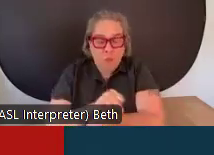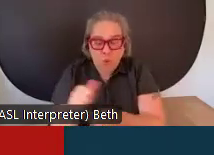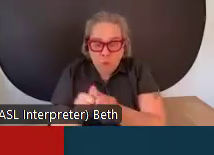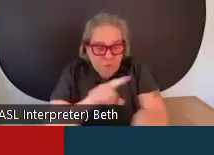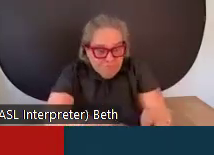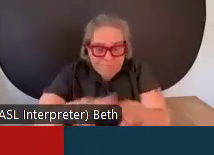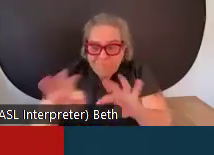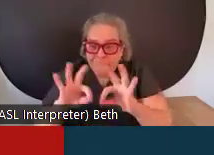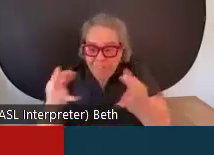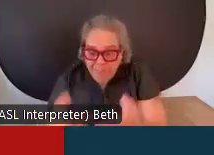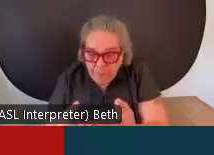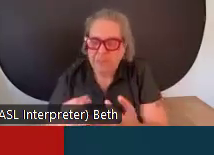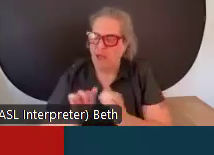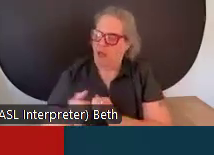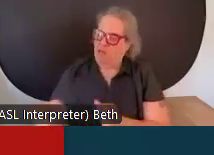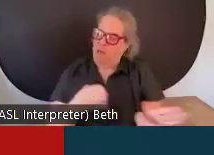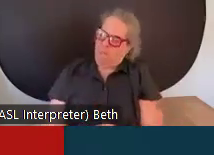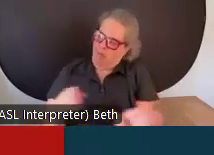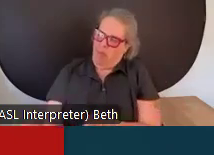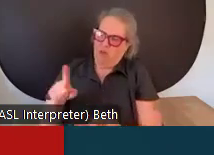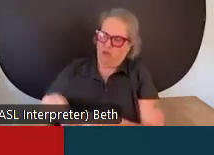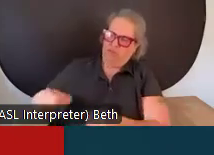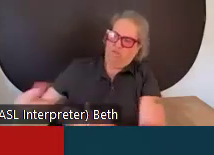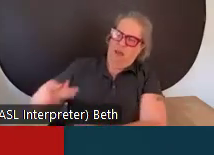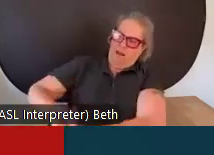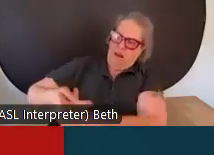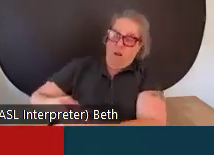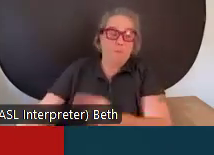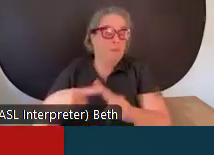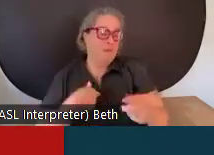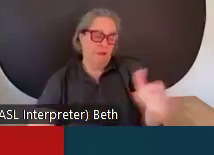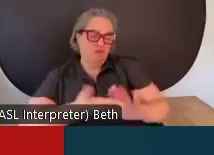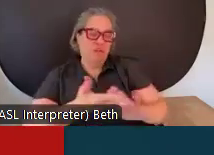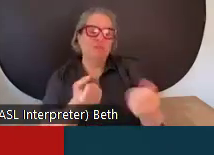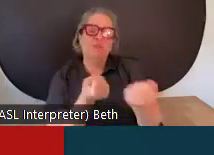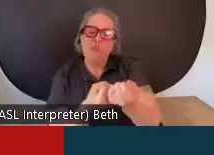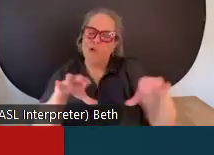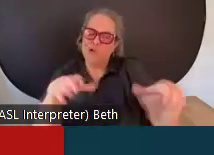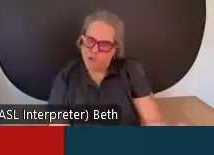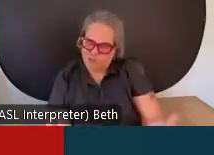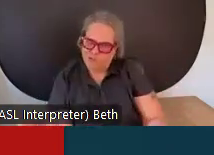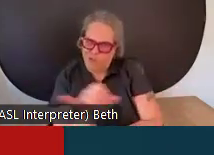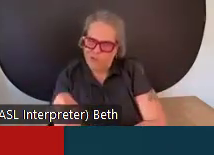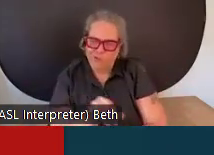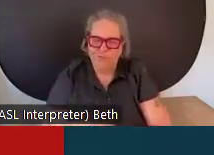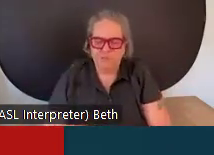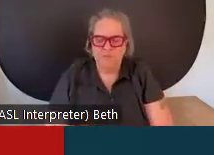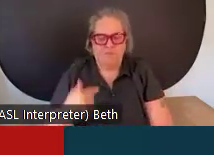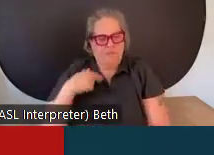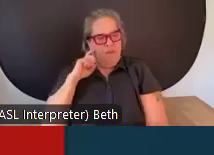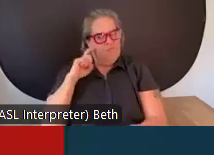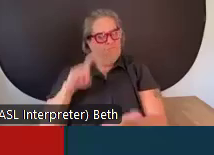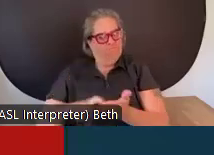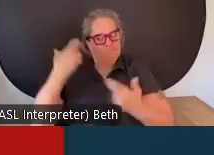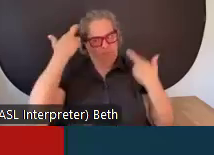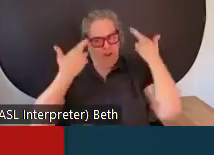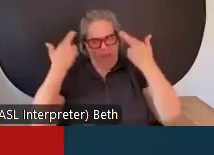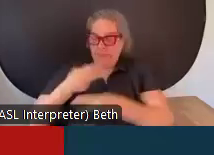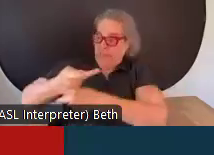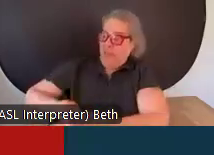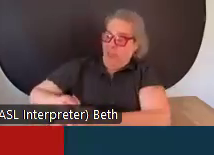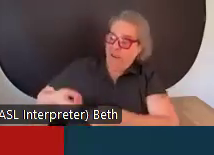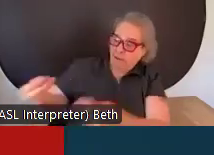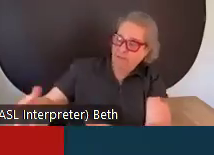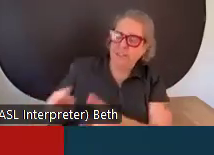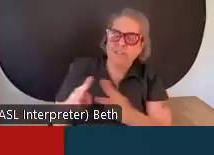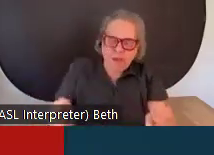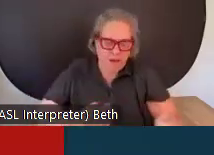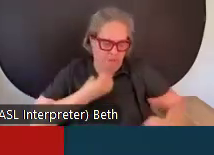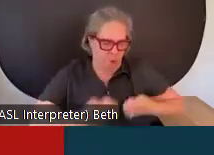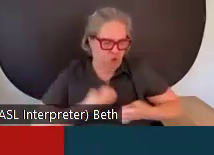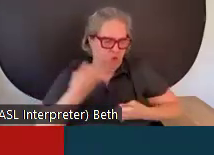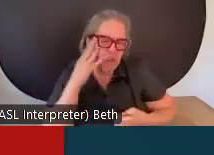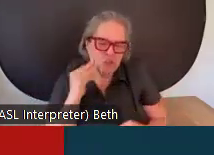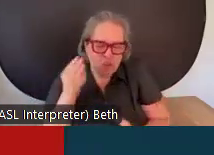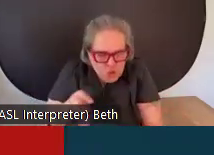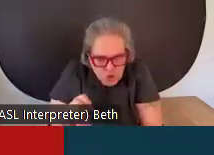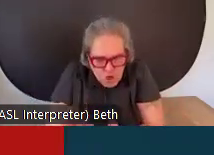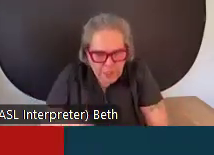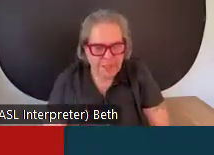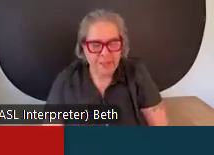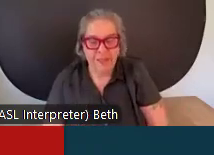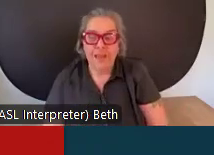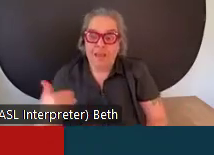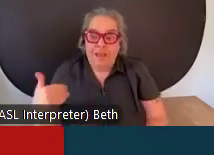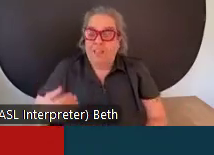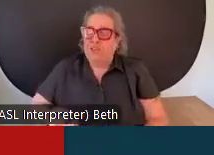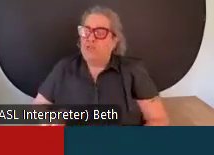And through my work consulting with families about planning for caregiving as well as the support groups that I run, I've come to realize that caregiving is an emotional journey, both rewarding and challenging.